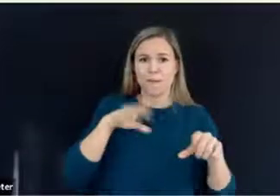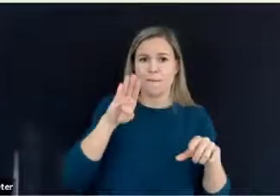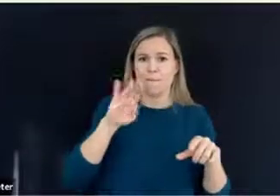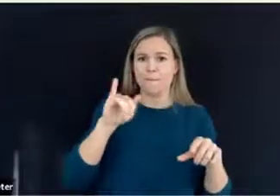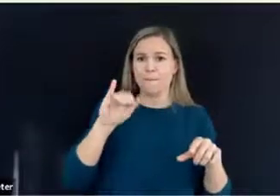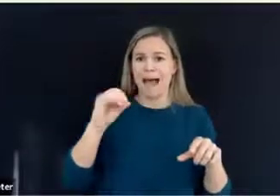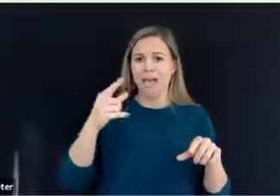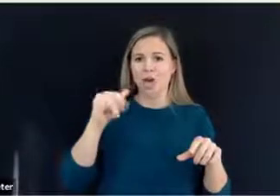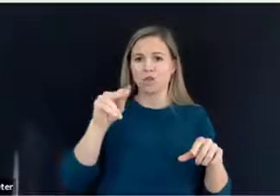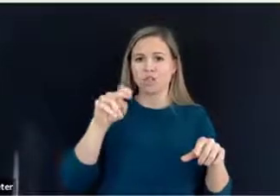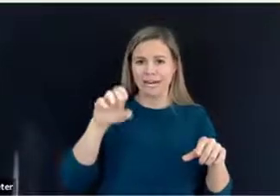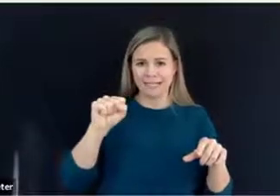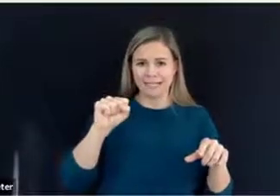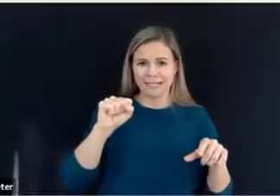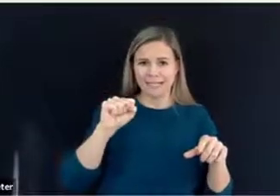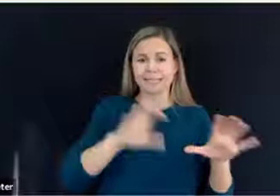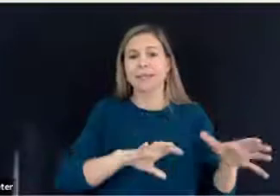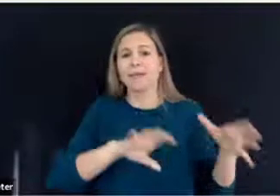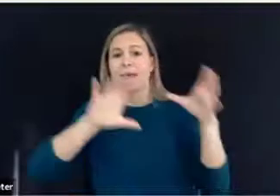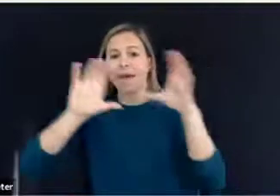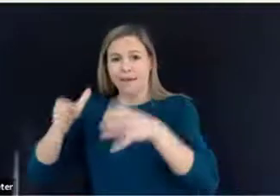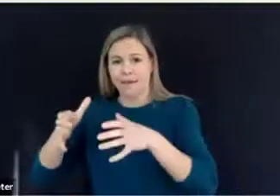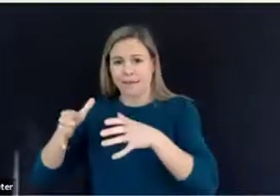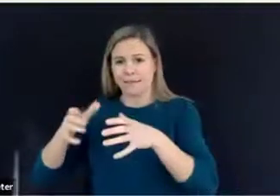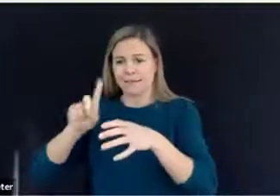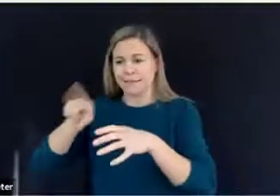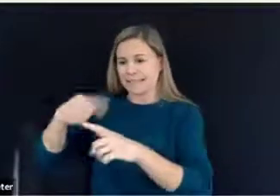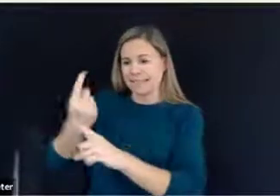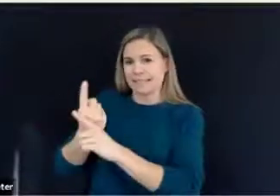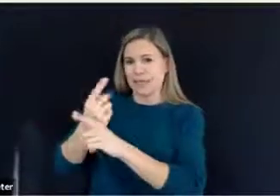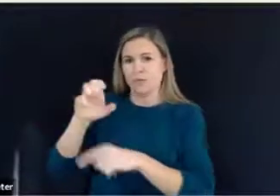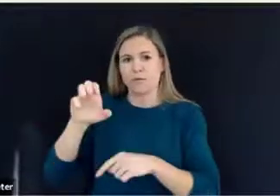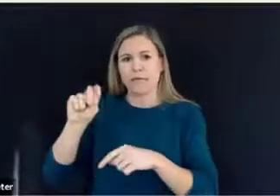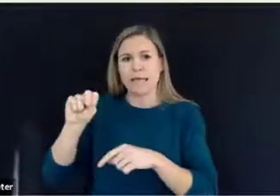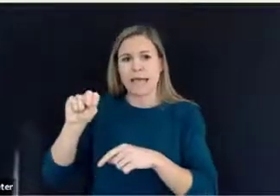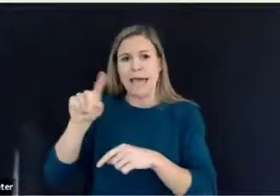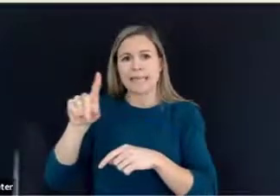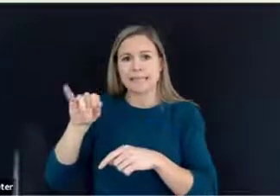and then there are also single enzyme protein deficiencies.